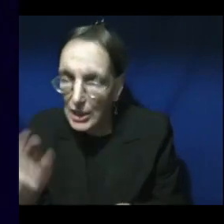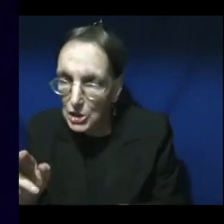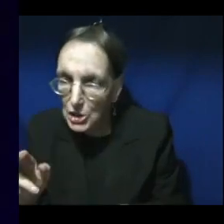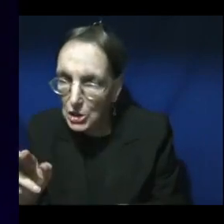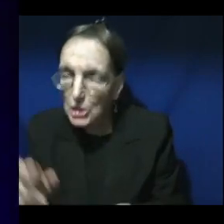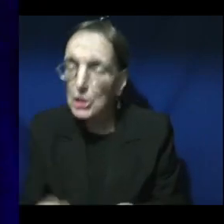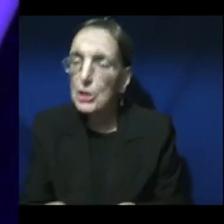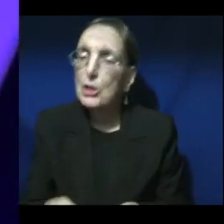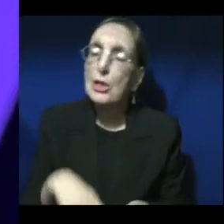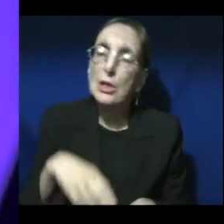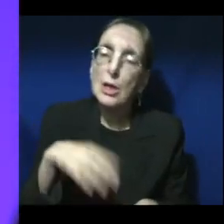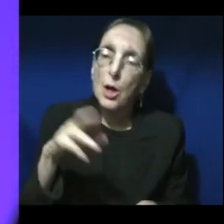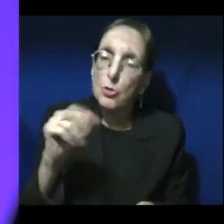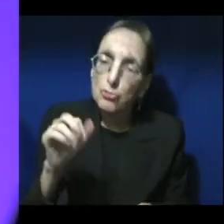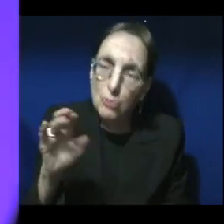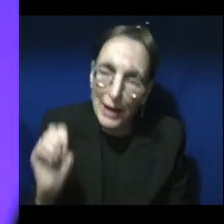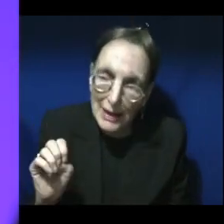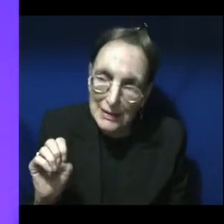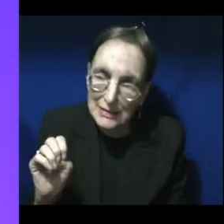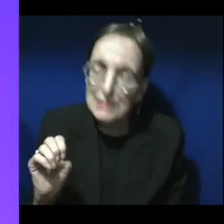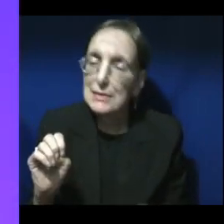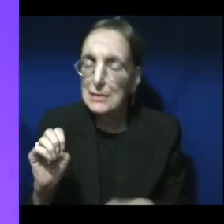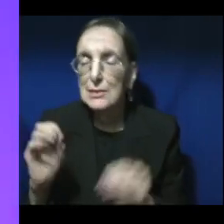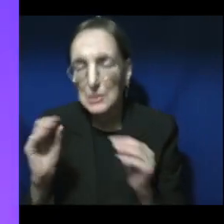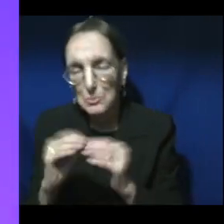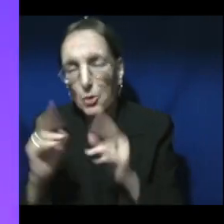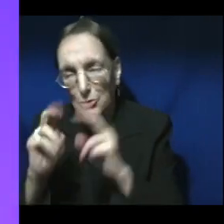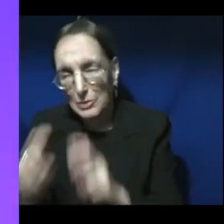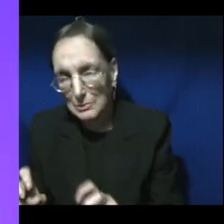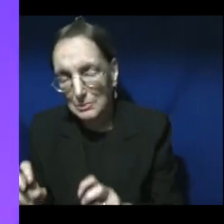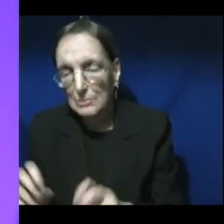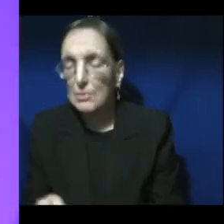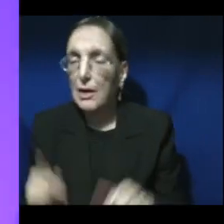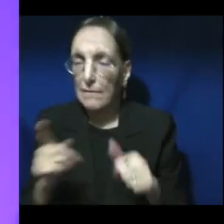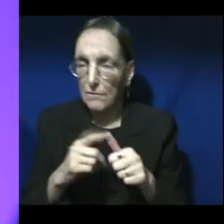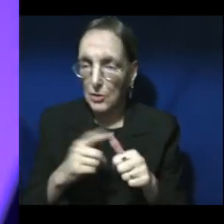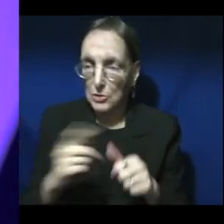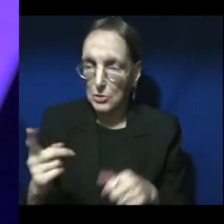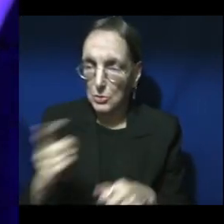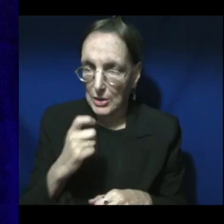question, what I’m suggesting is using I connects you to whatever you’re saying, and it depends on